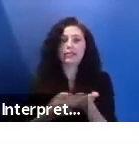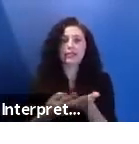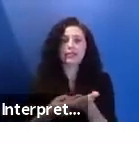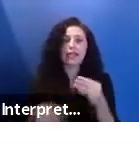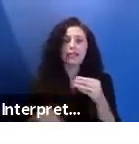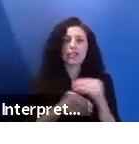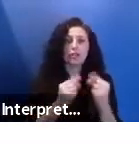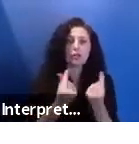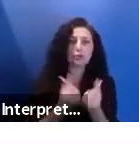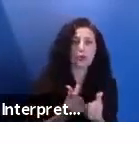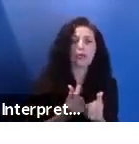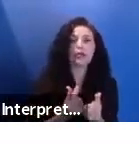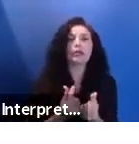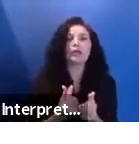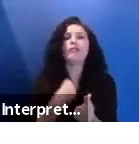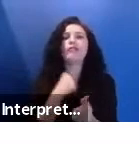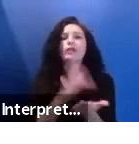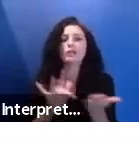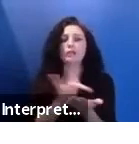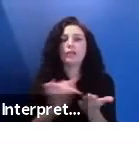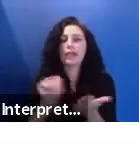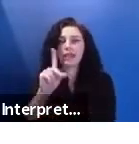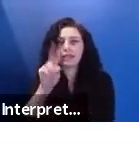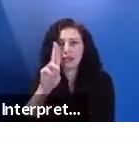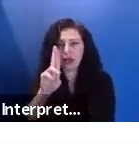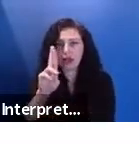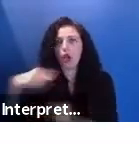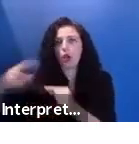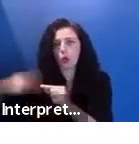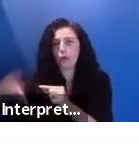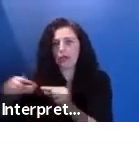ADR, looping, and group singing. Those are areas that need some additional work